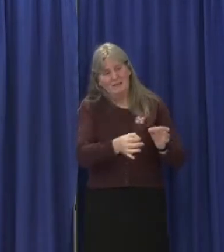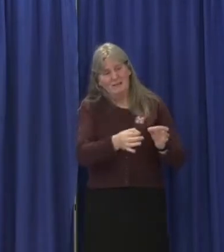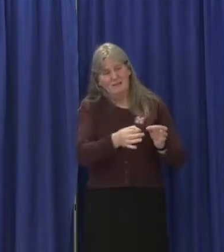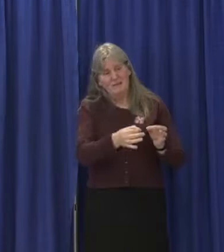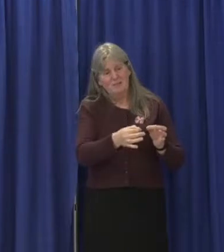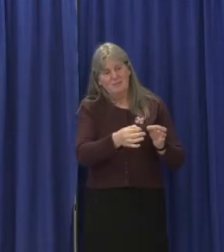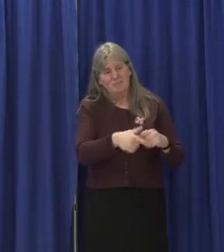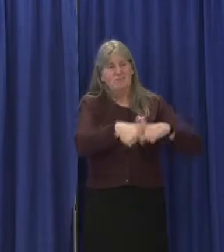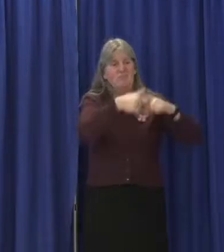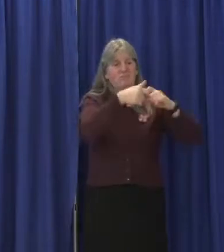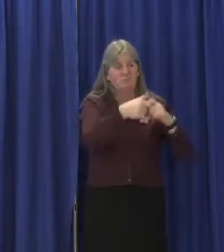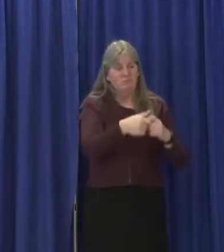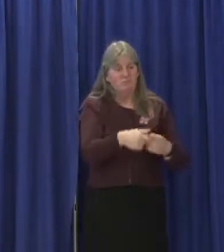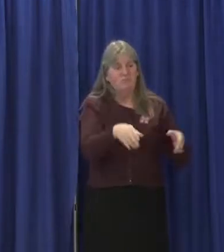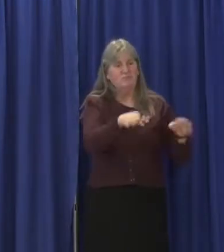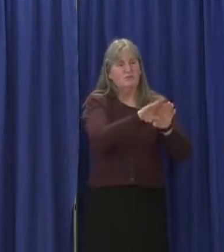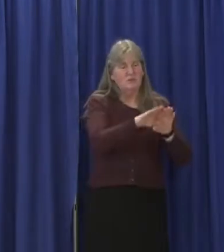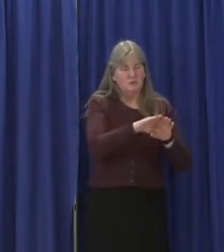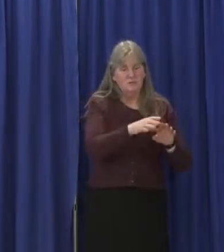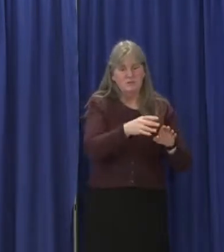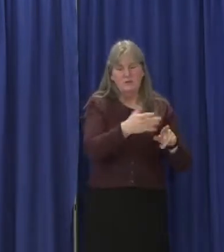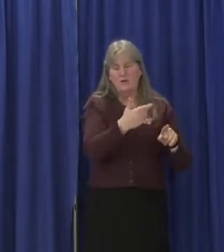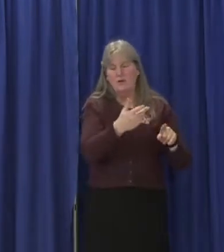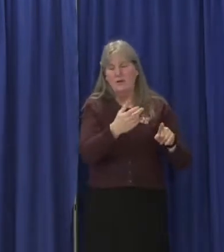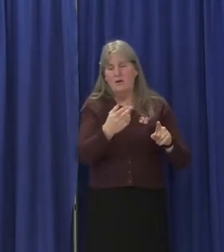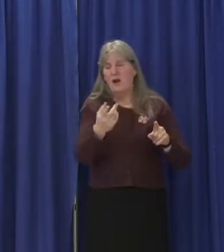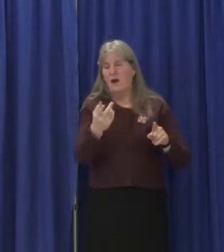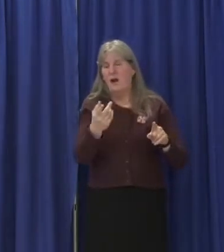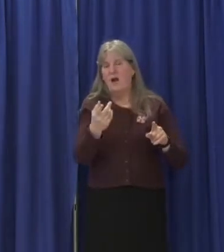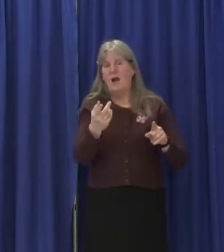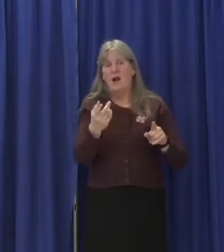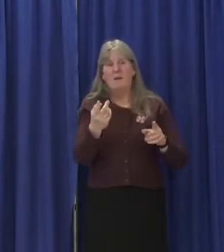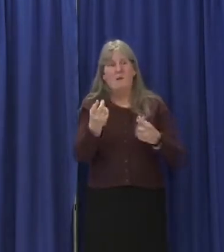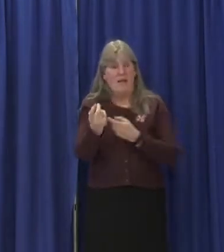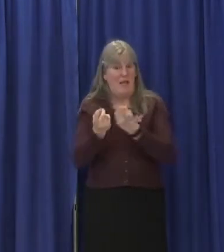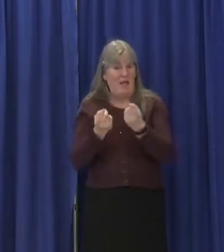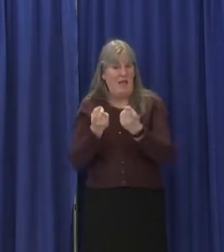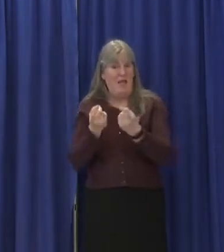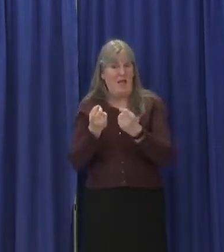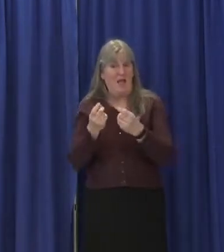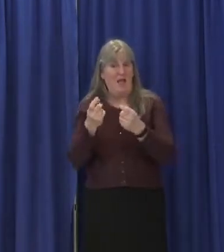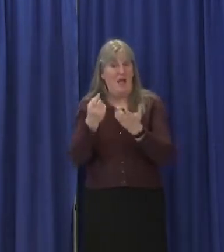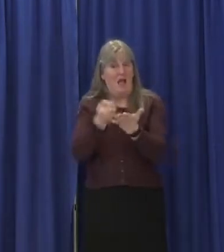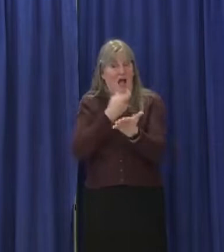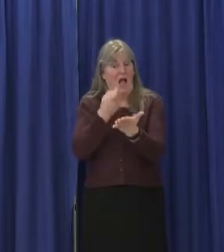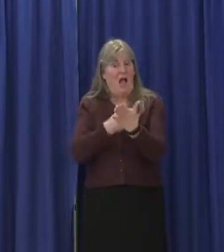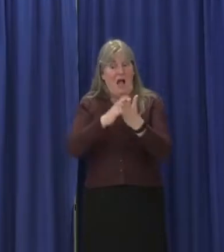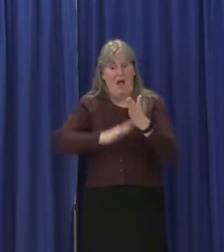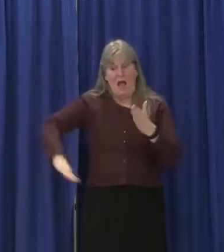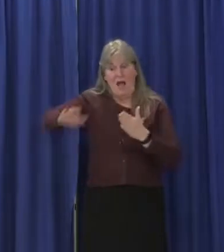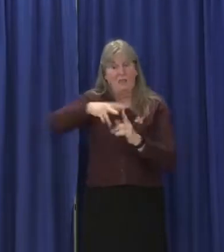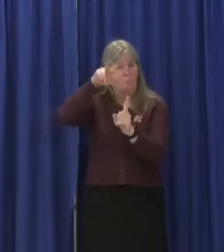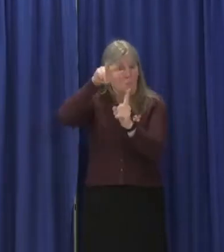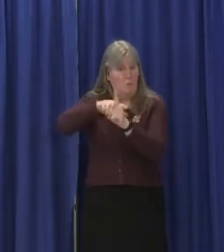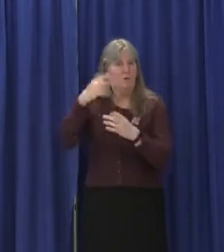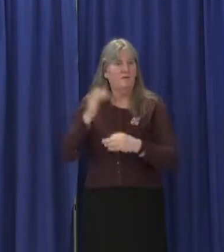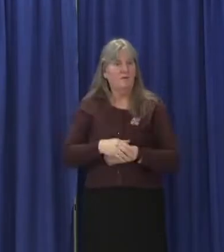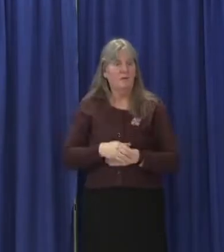ice is there. If we can get families out here and there for some activities, I think that that's extremely